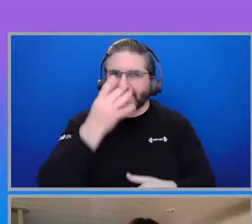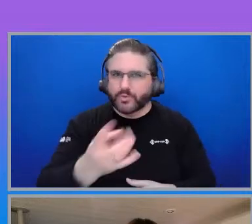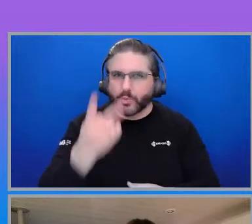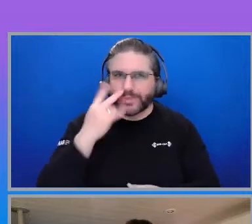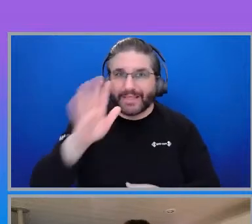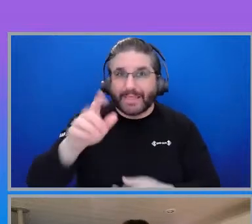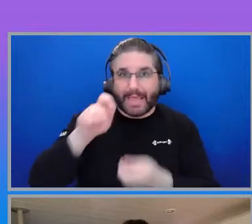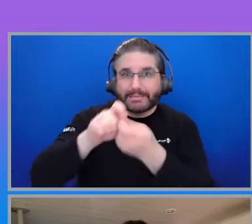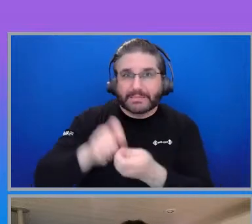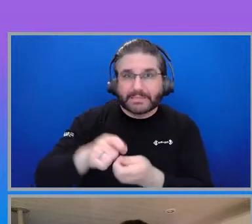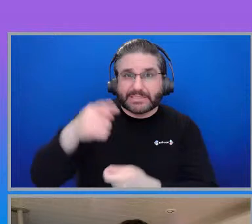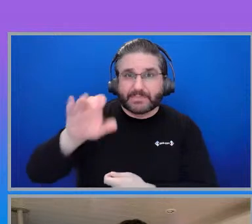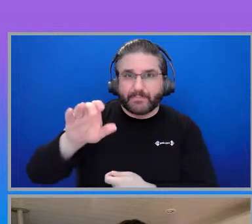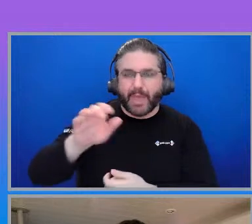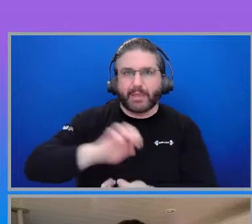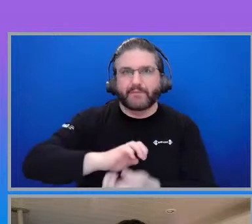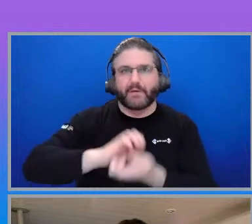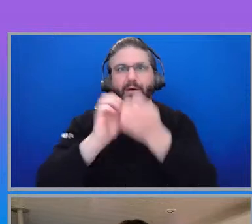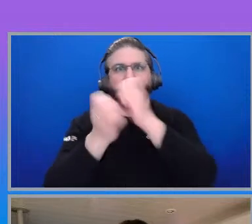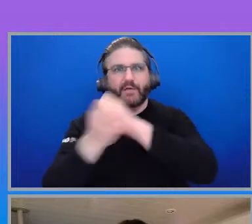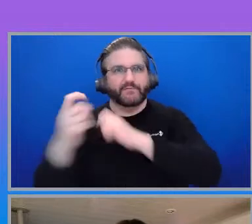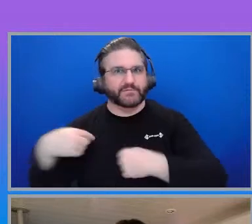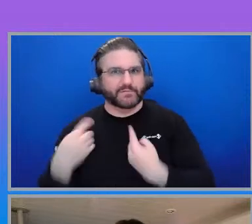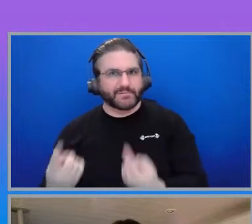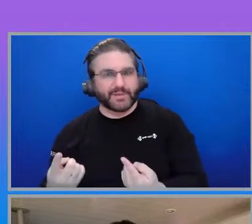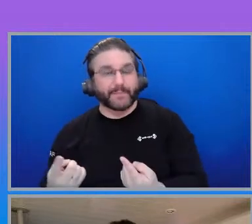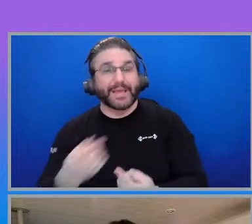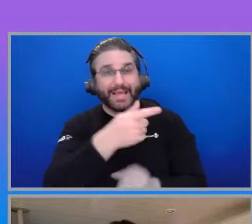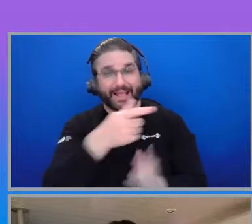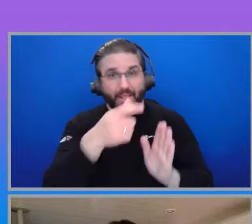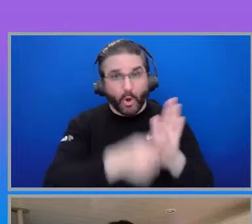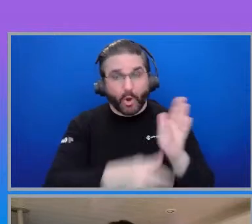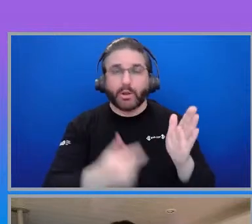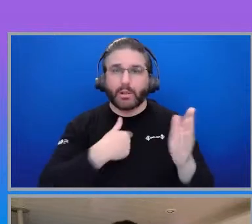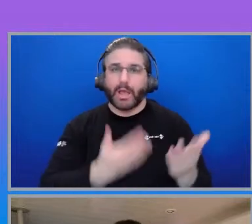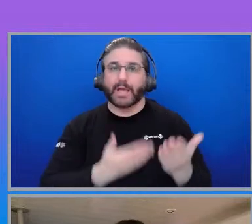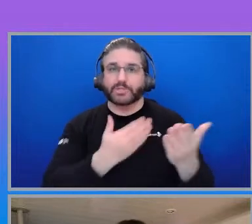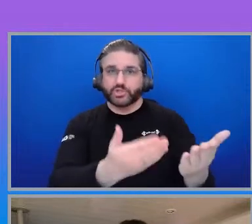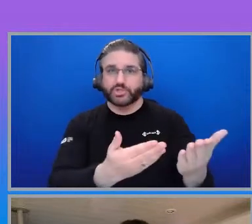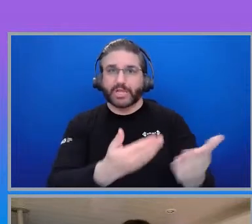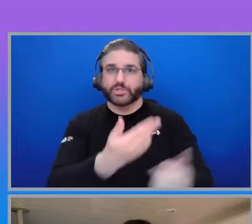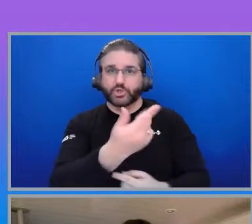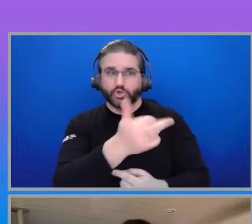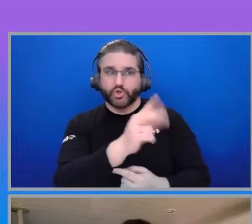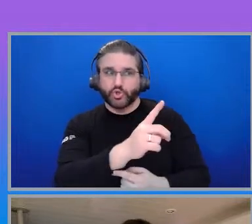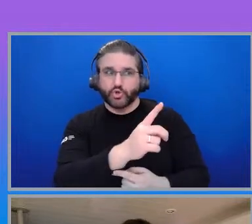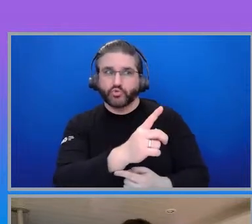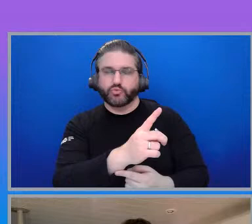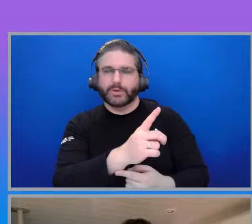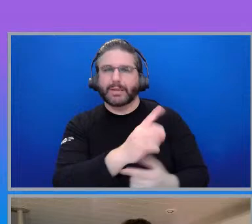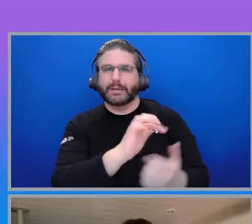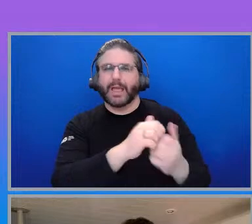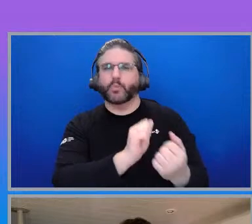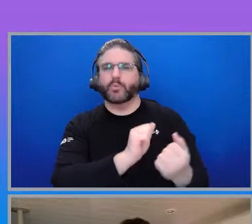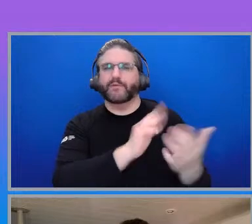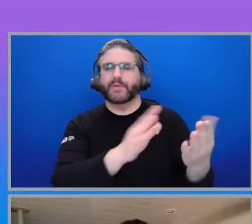see how the spec evolved. But in that article I suggested to do something with grid that turned